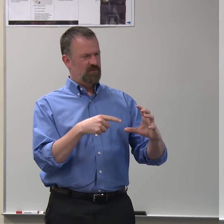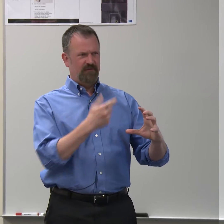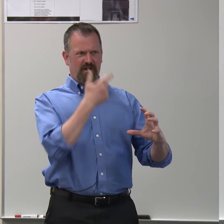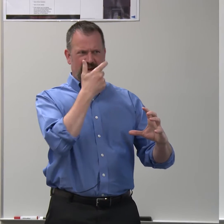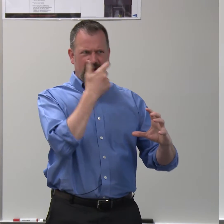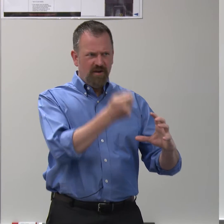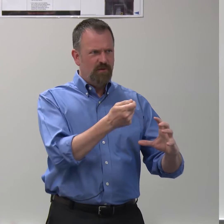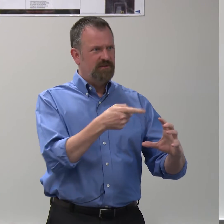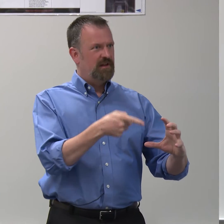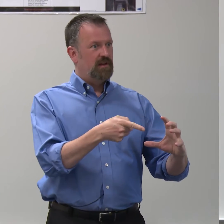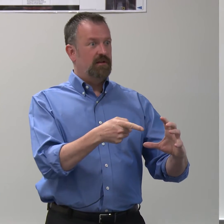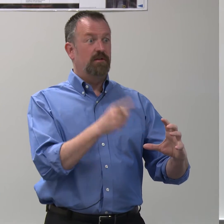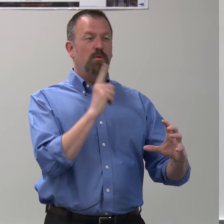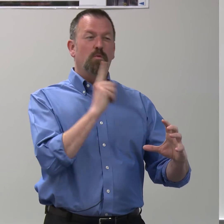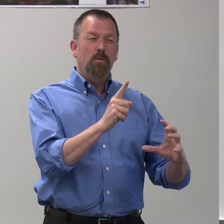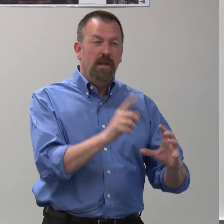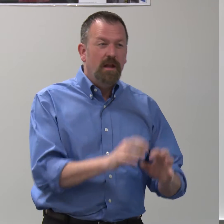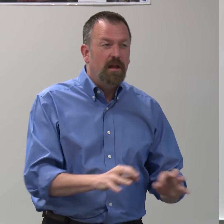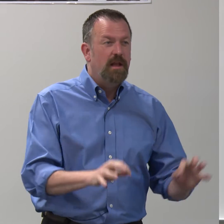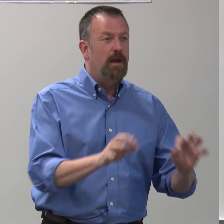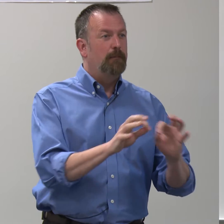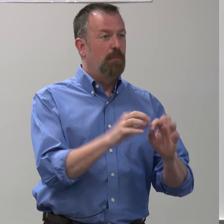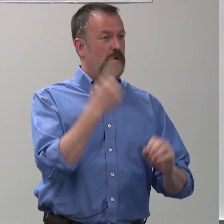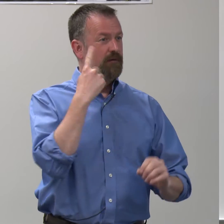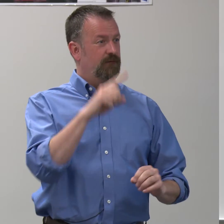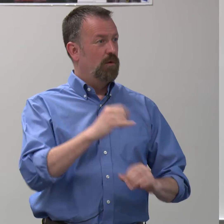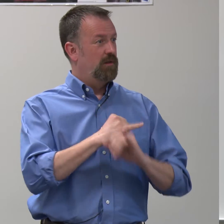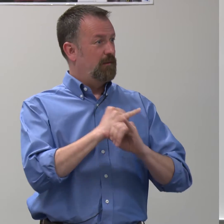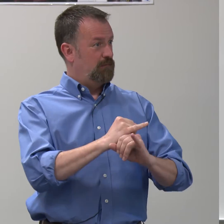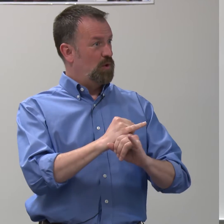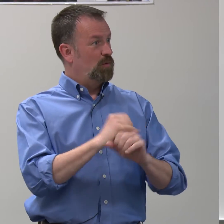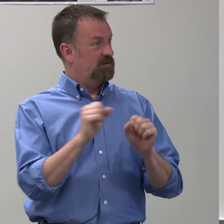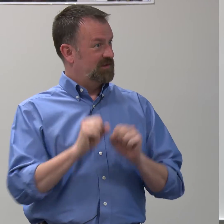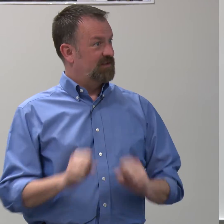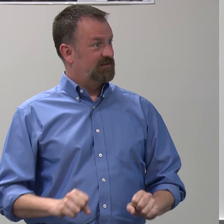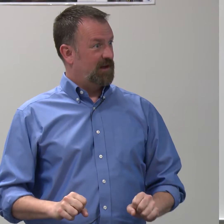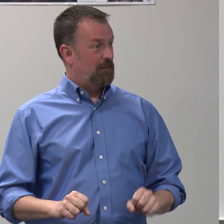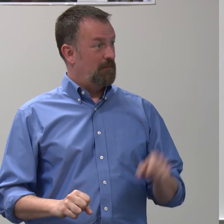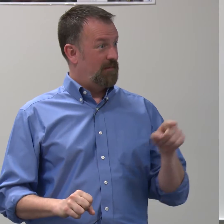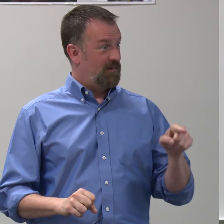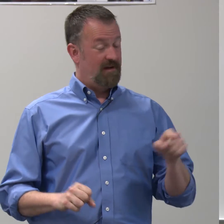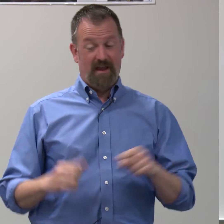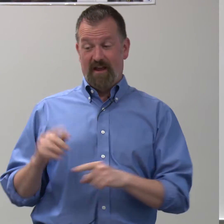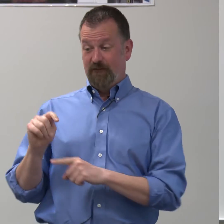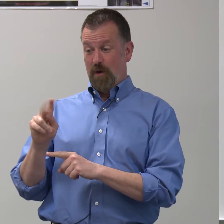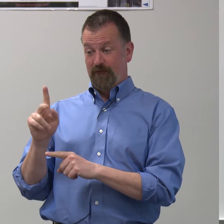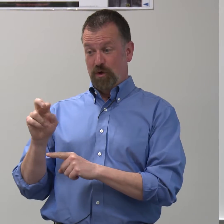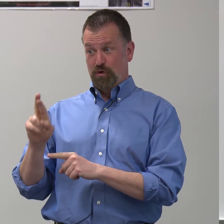that they were very important in terms of the immune cells that could actually kill tumor cells,